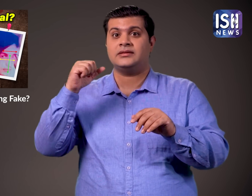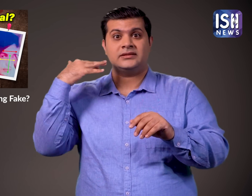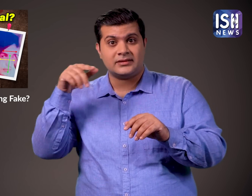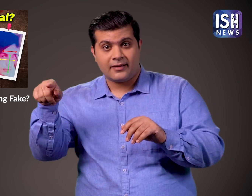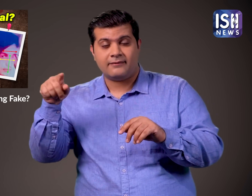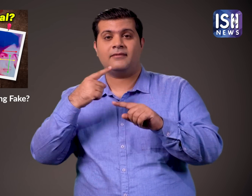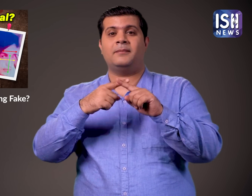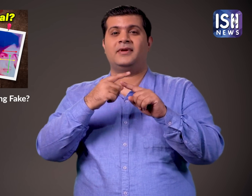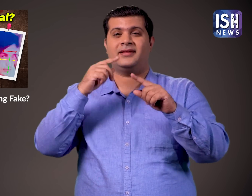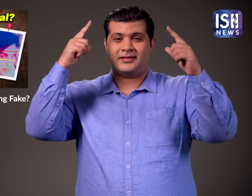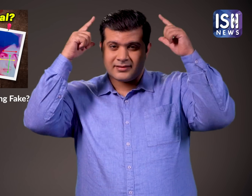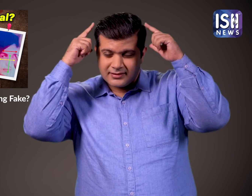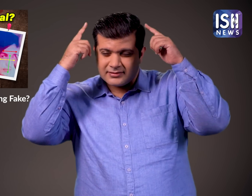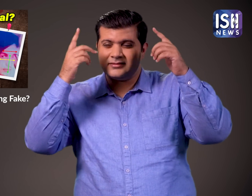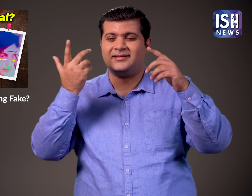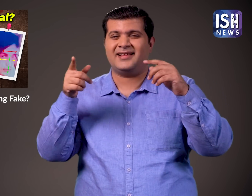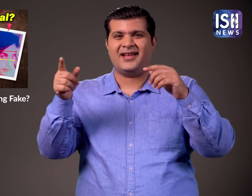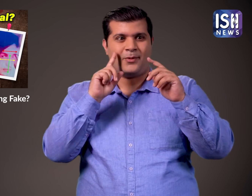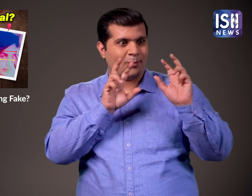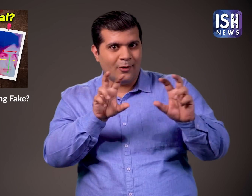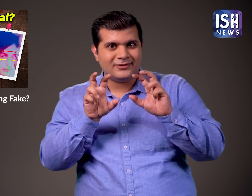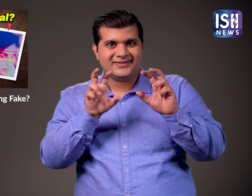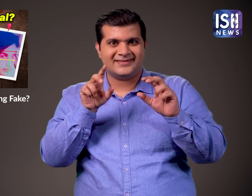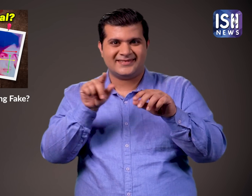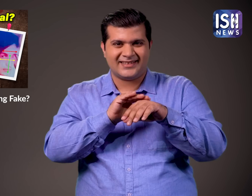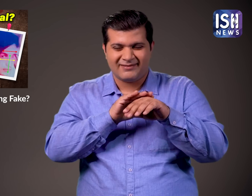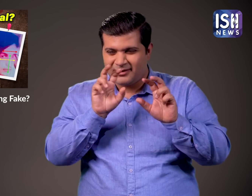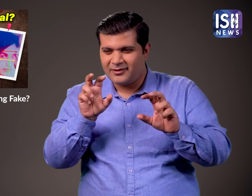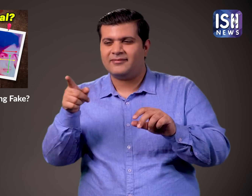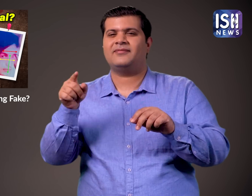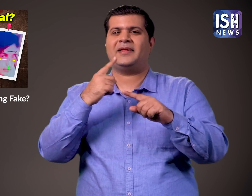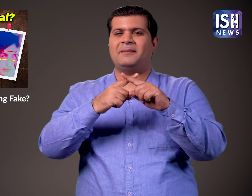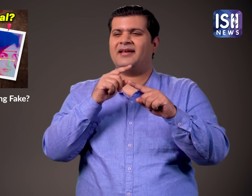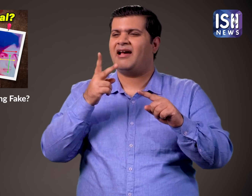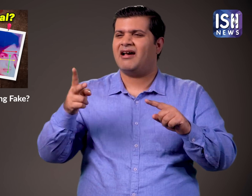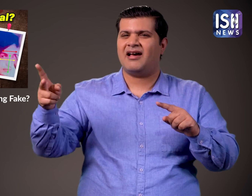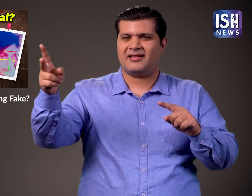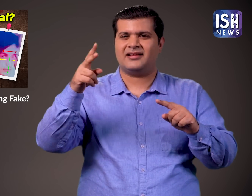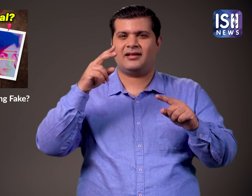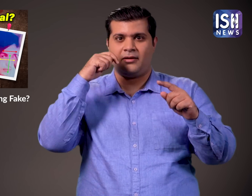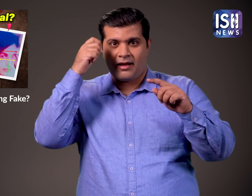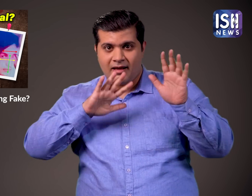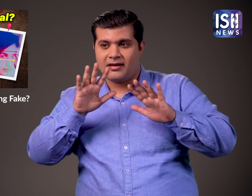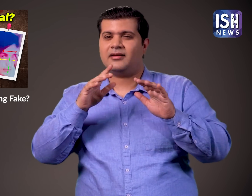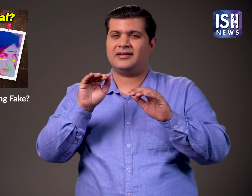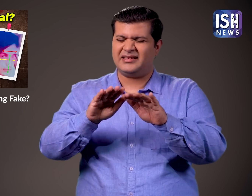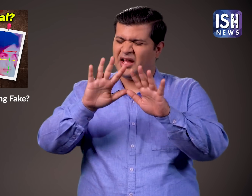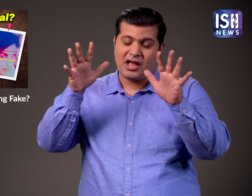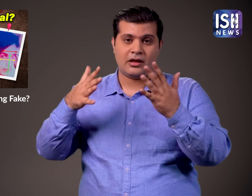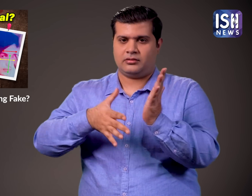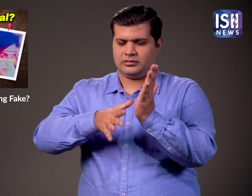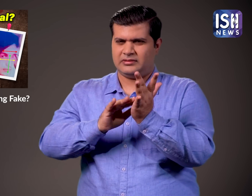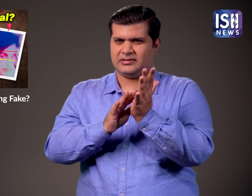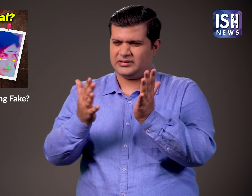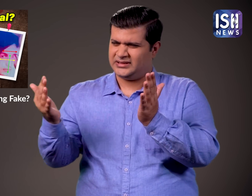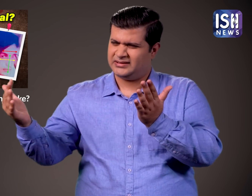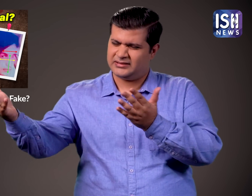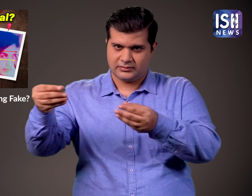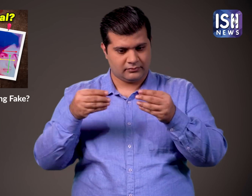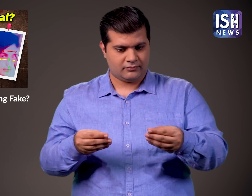Fingerprint samples of Saif, Kareena, the servants, children and everyone else was collected.